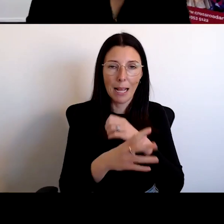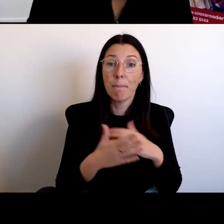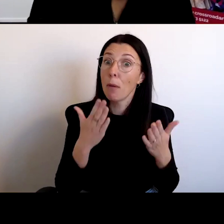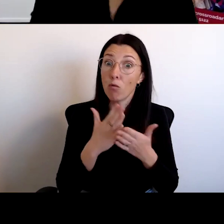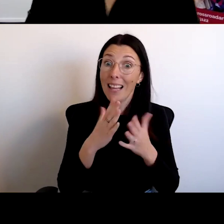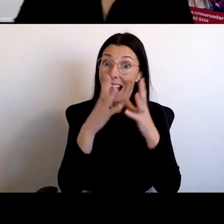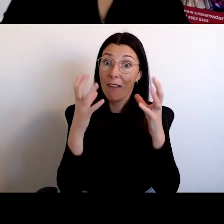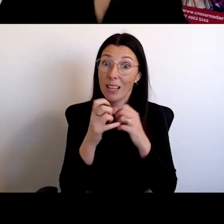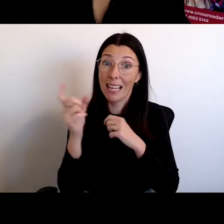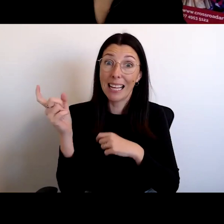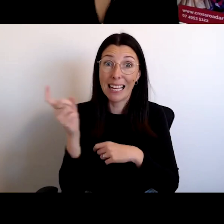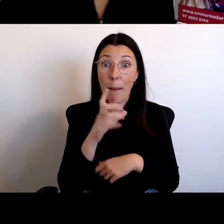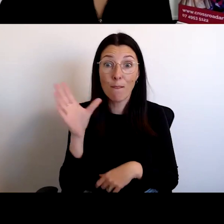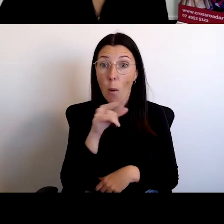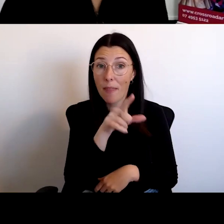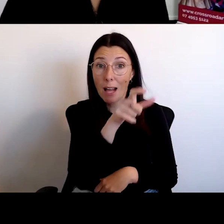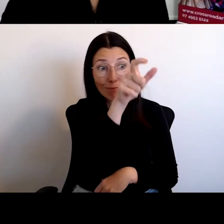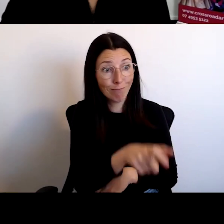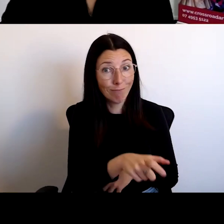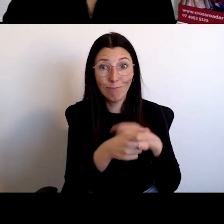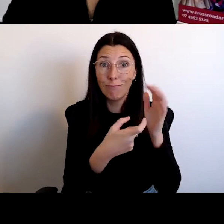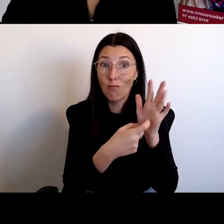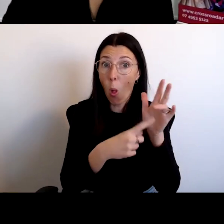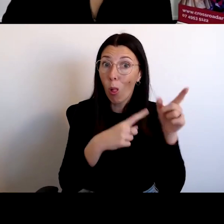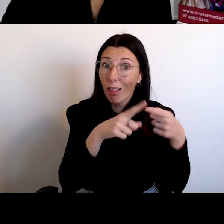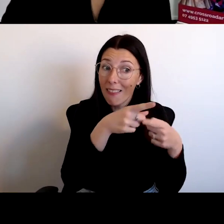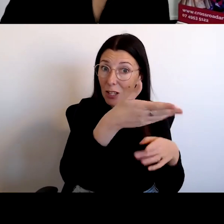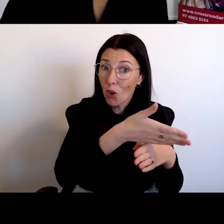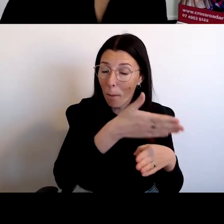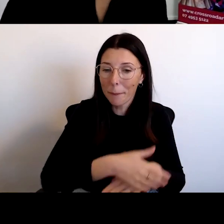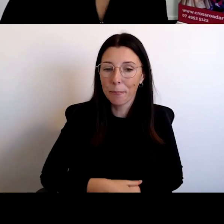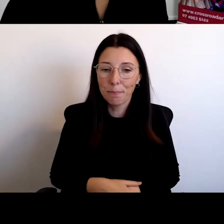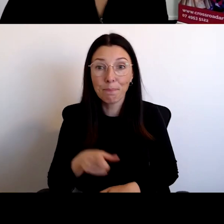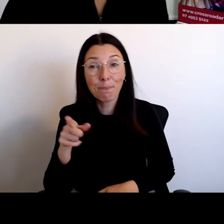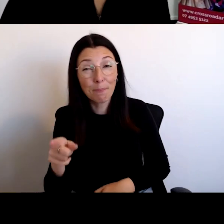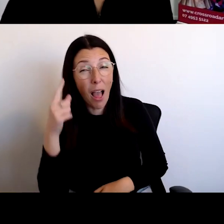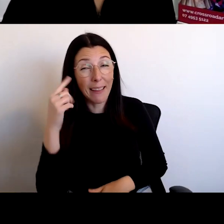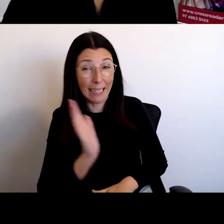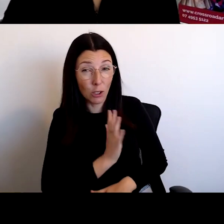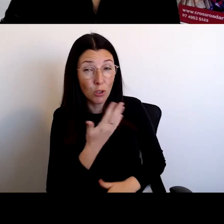That's really interesting sharing that story of the prior Plus1 and the impact it has had. But